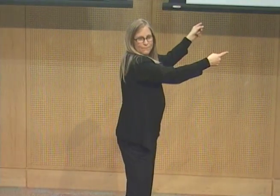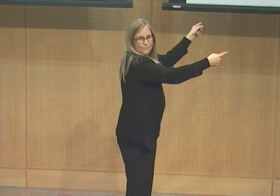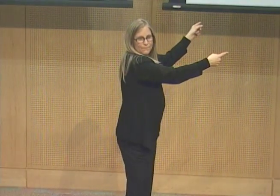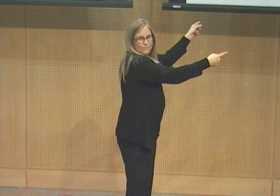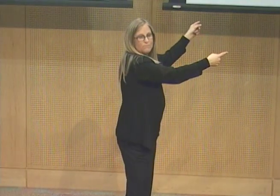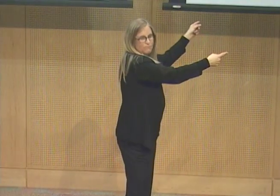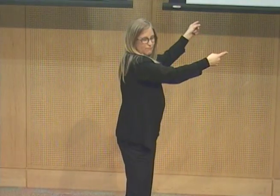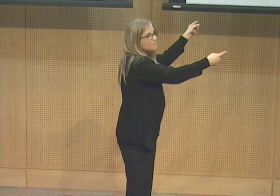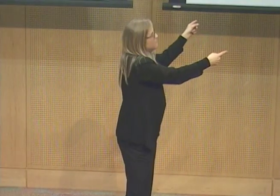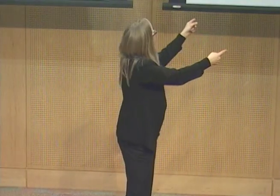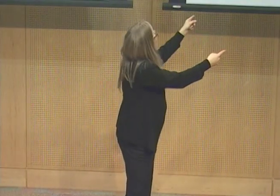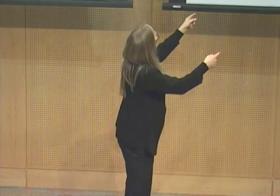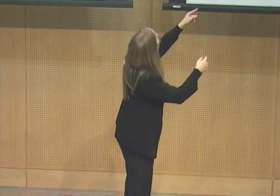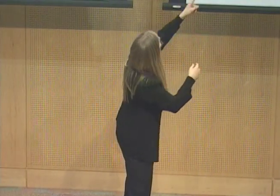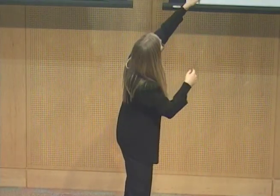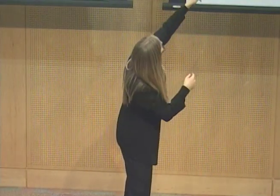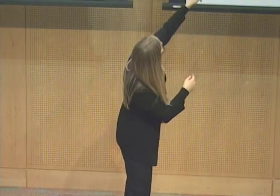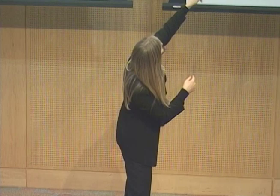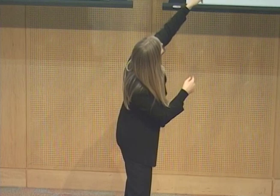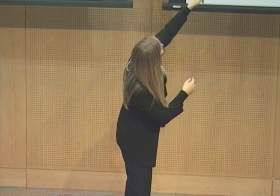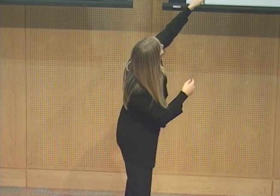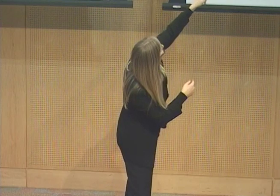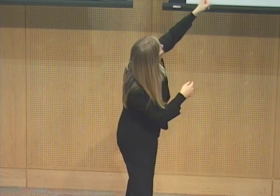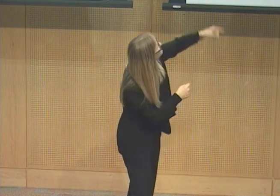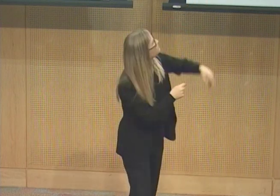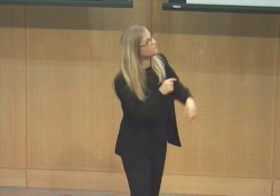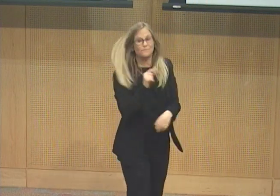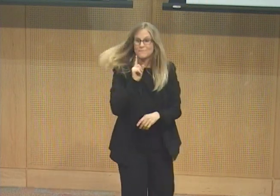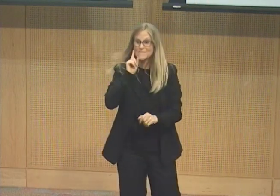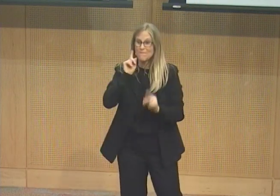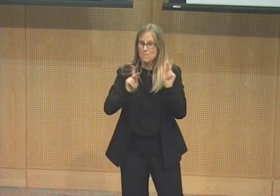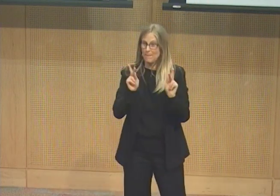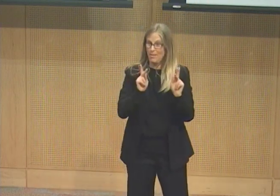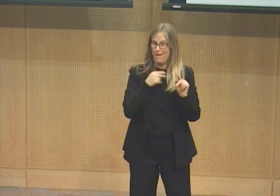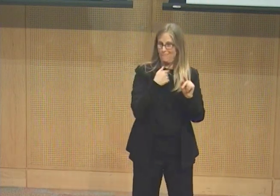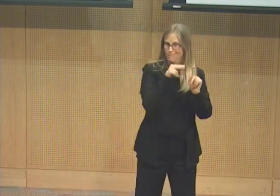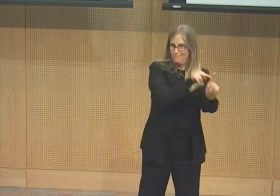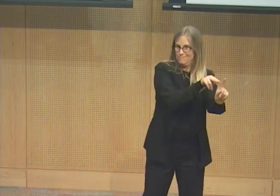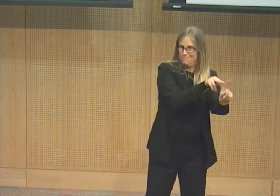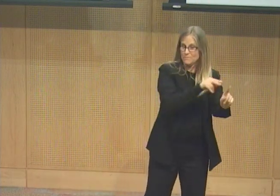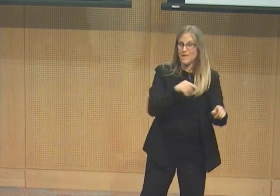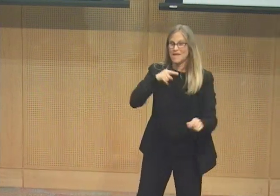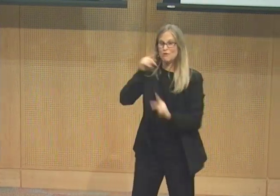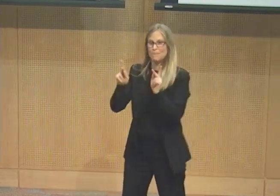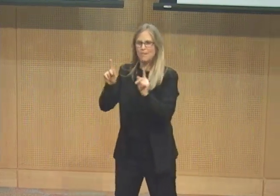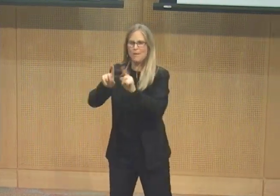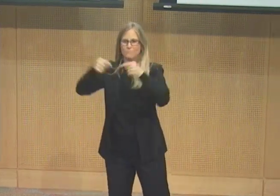Now, this is an illustration of the polar oppositeness of constructed images of Deaf people and hearing people